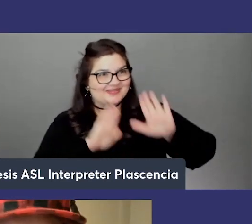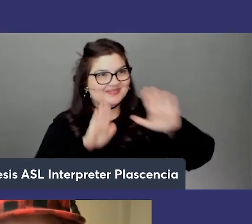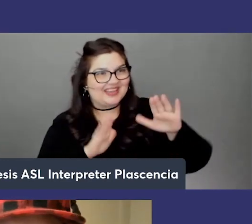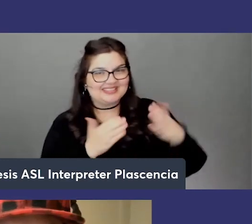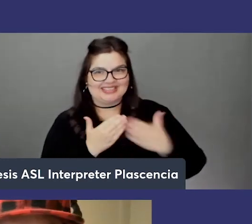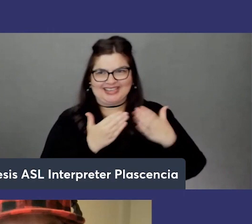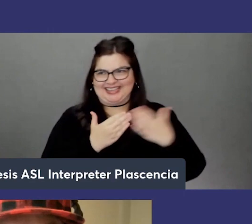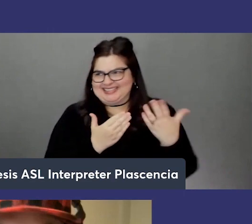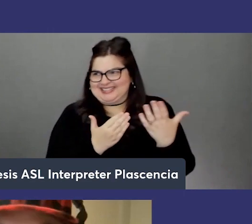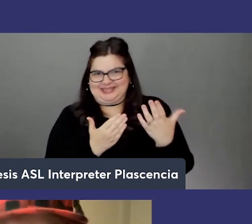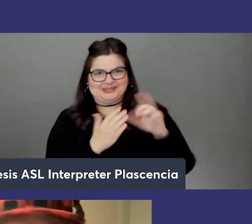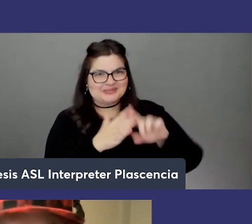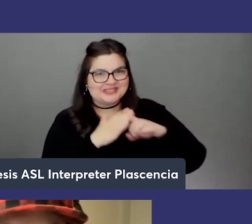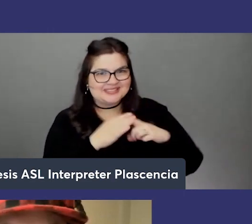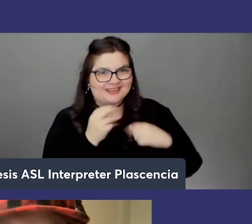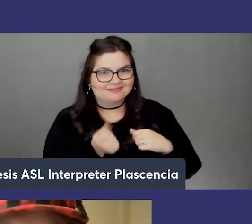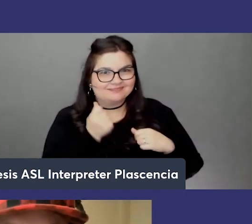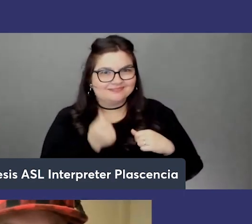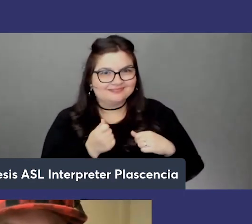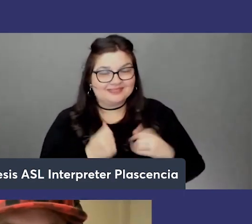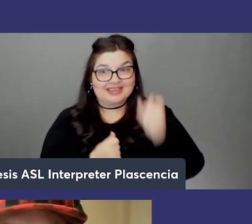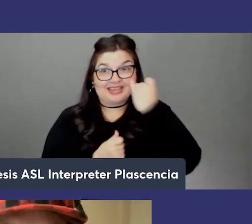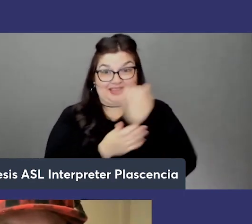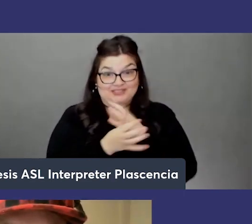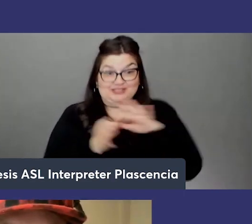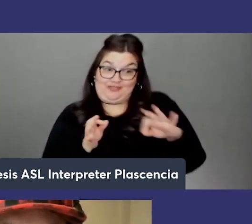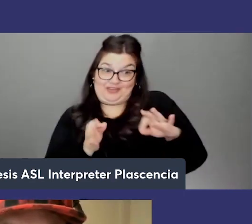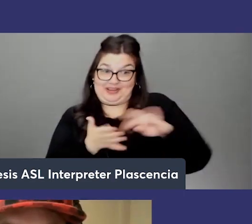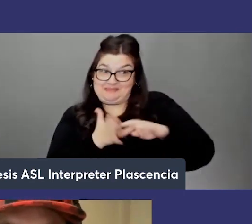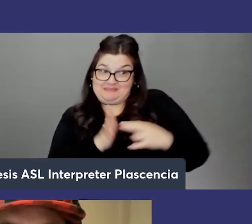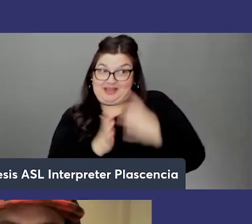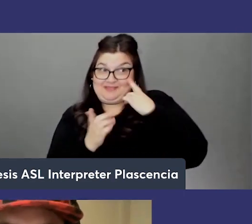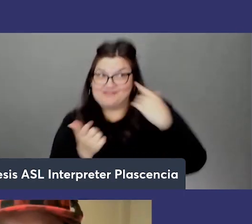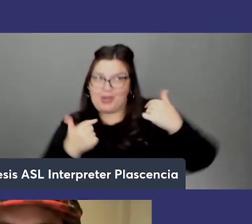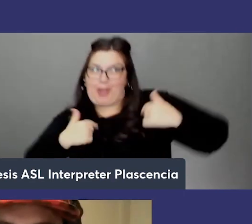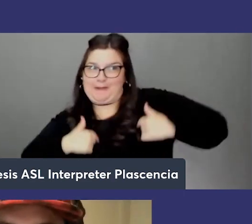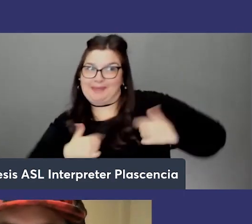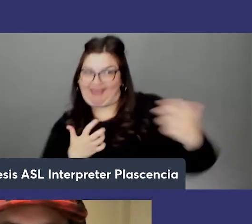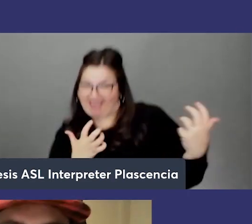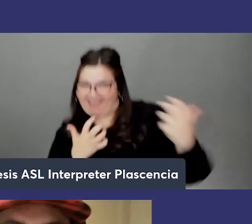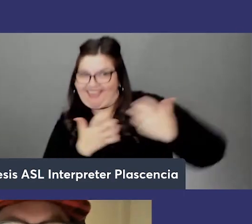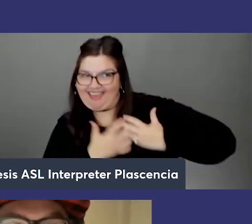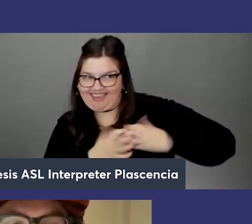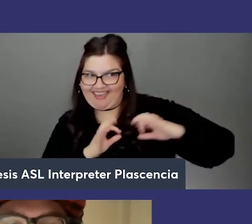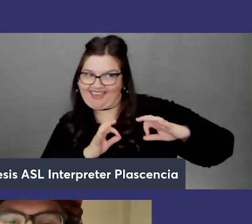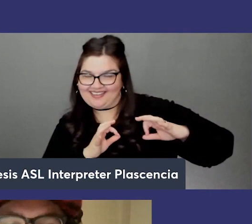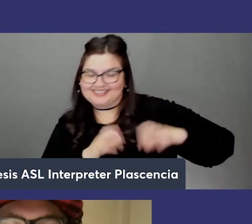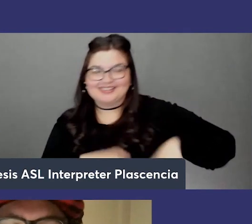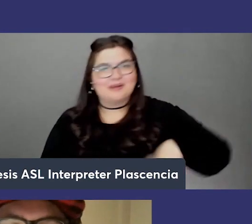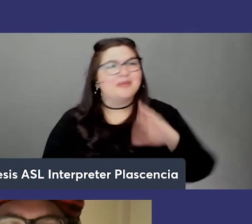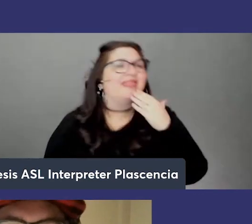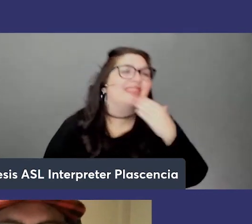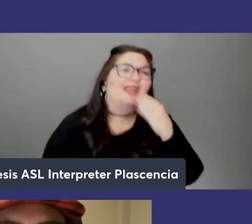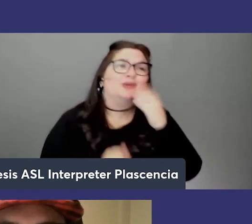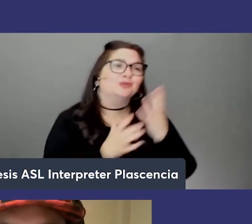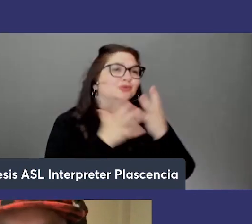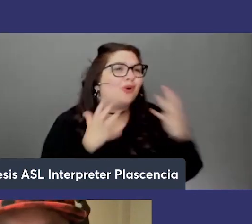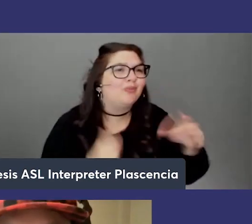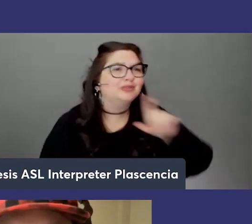and if it's free, it's for me, that's how I think. But thank you so much for joining us today,